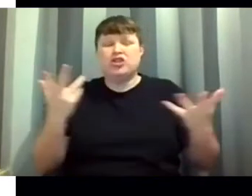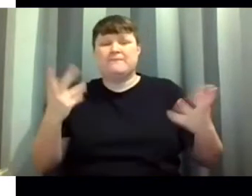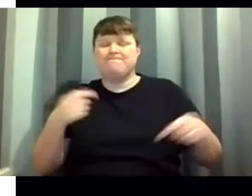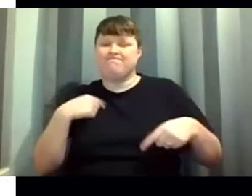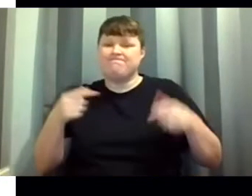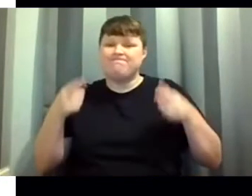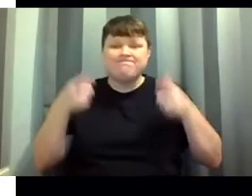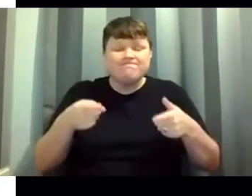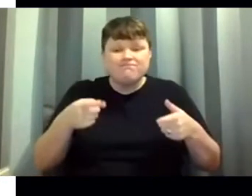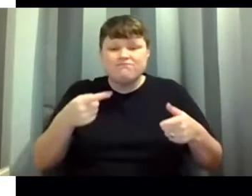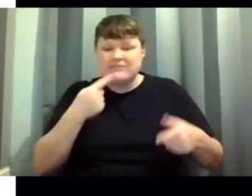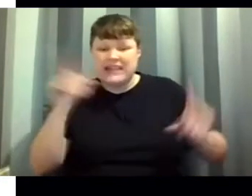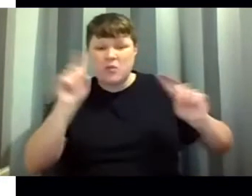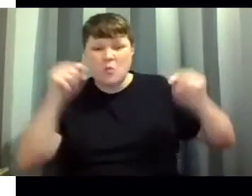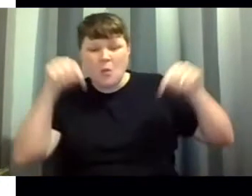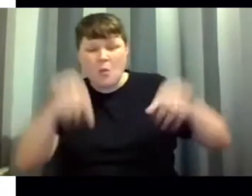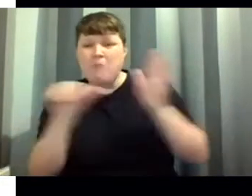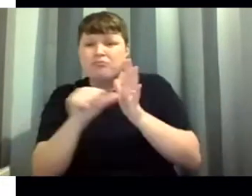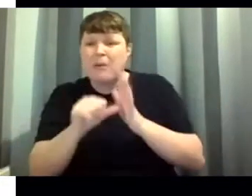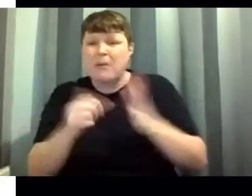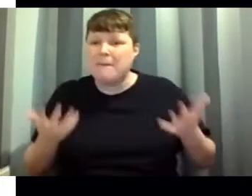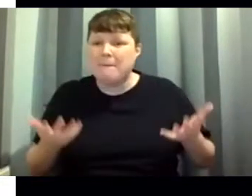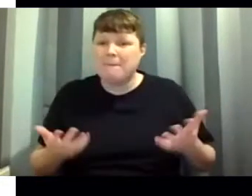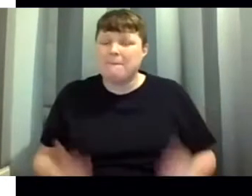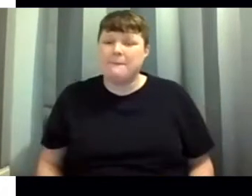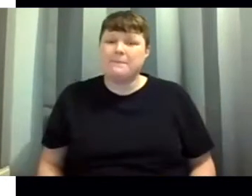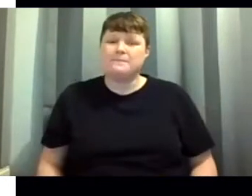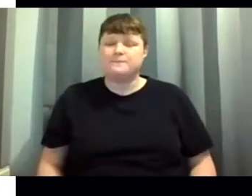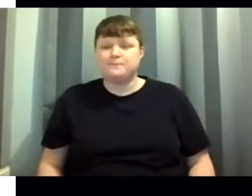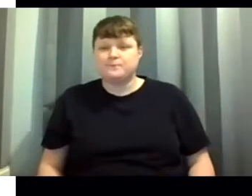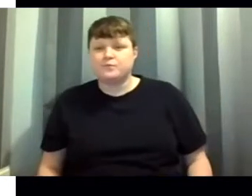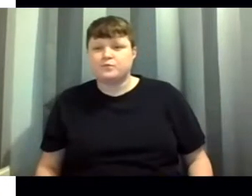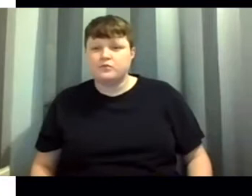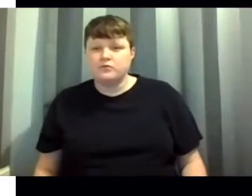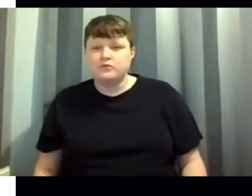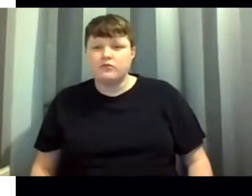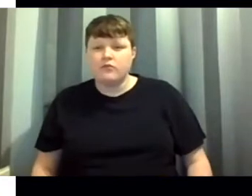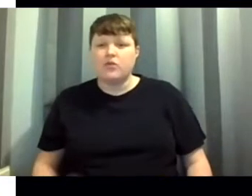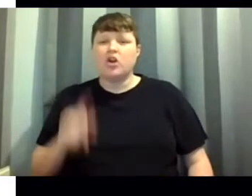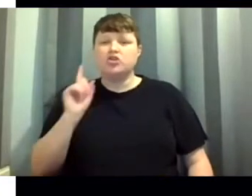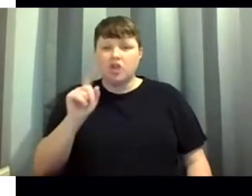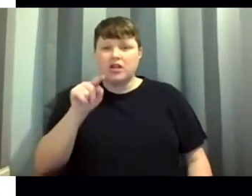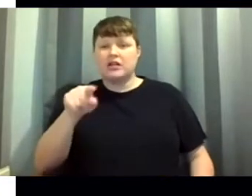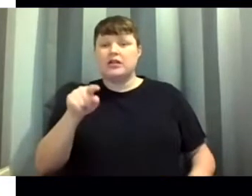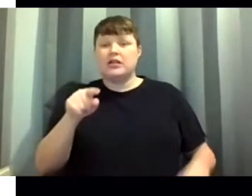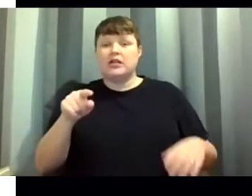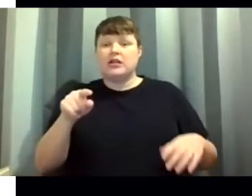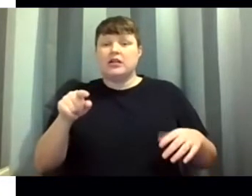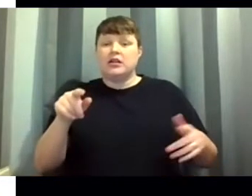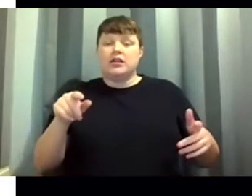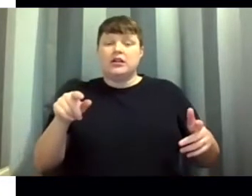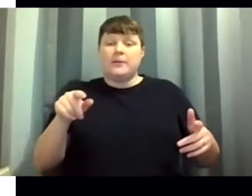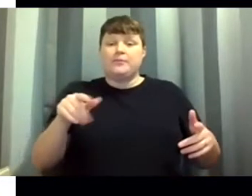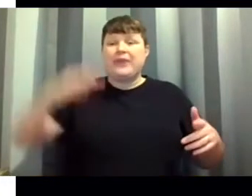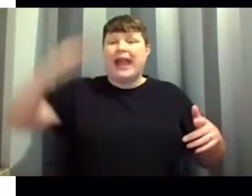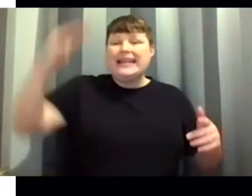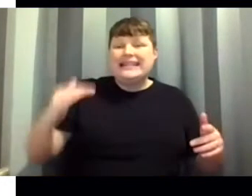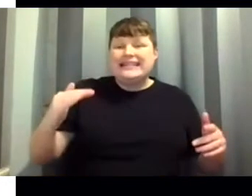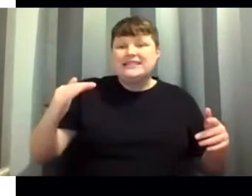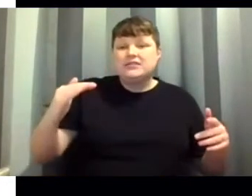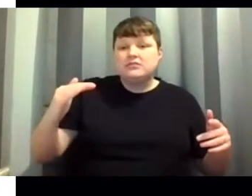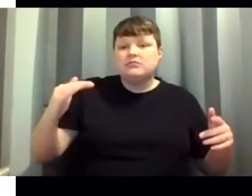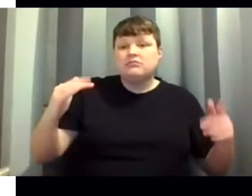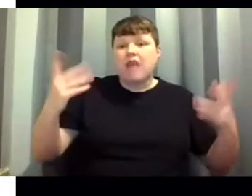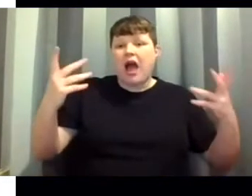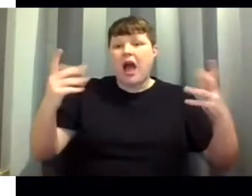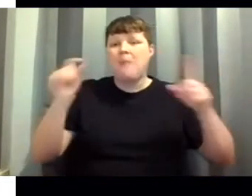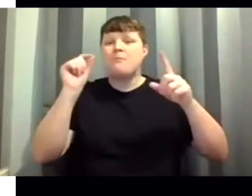example, here, of some odd eastward propagating weather systems - there's one there.